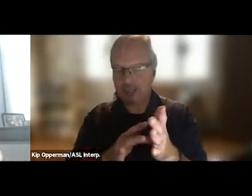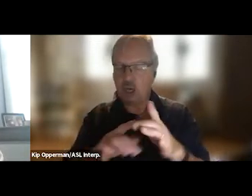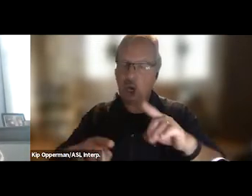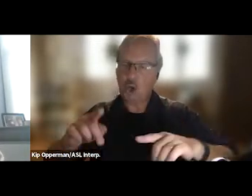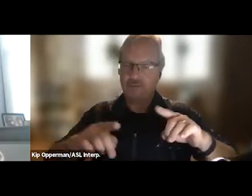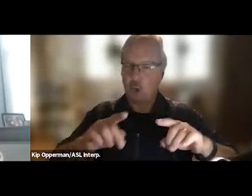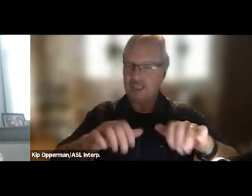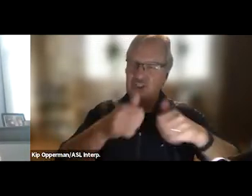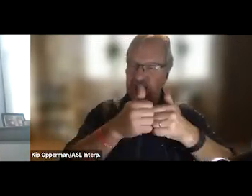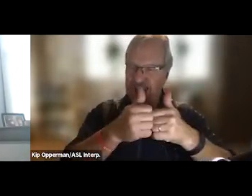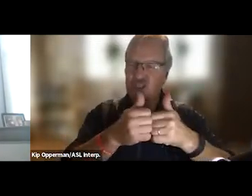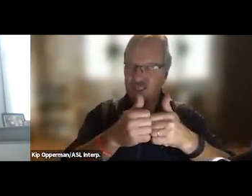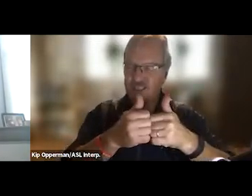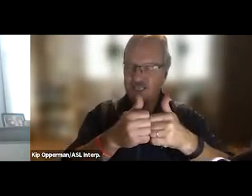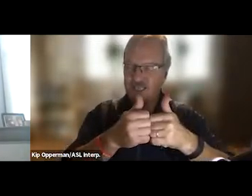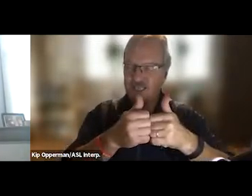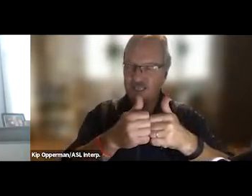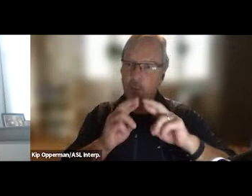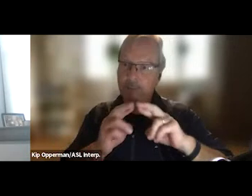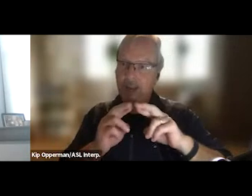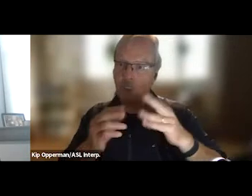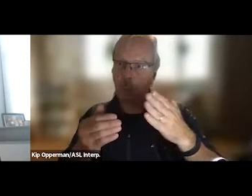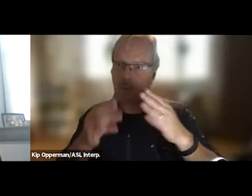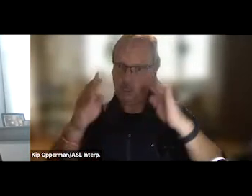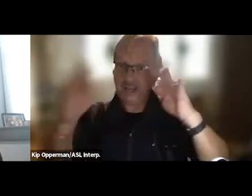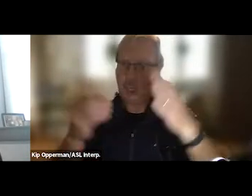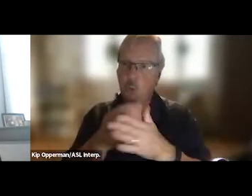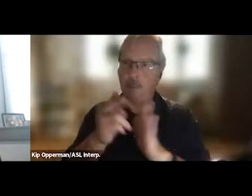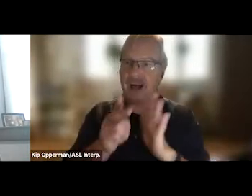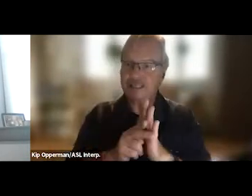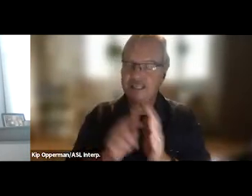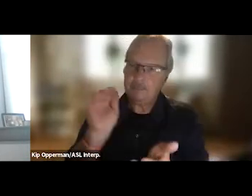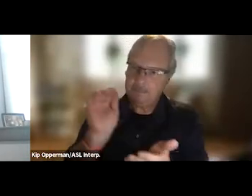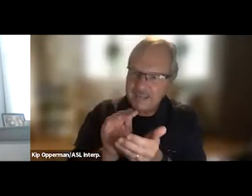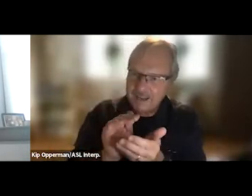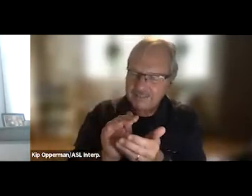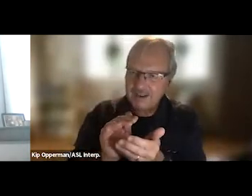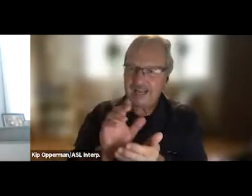In response, we created a new policy to minimize diversion. In Camden County,